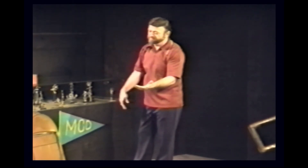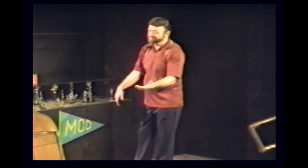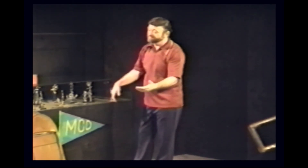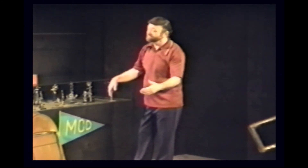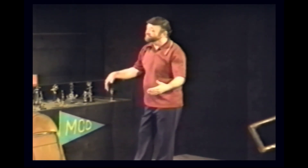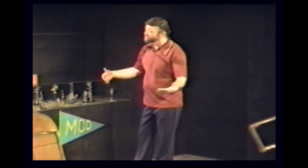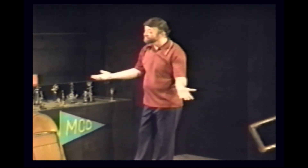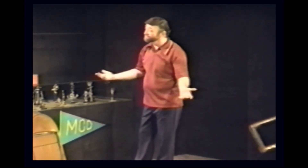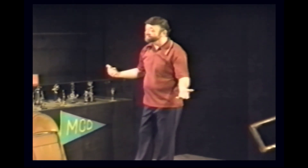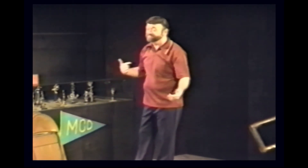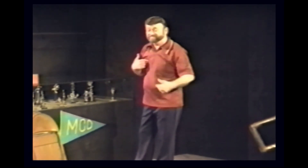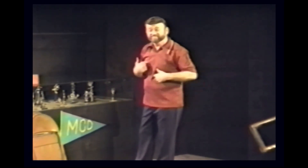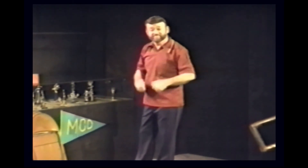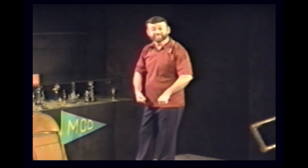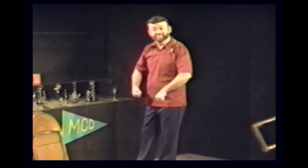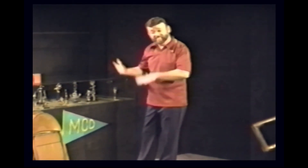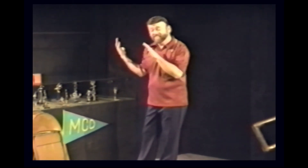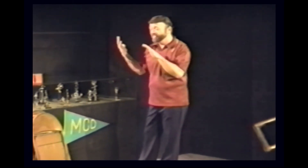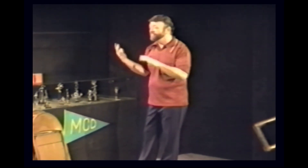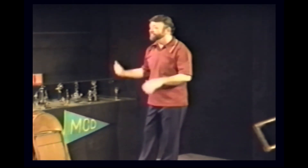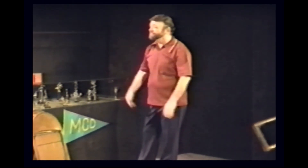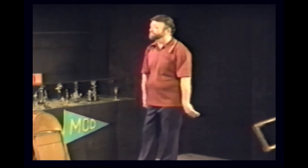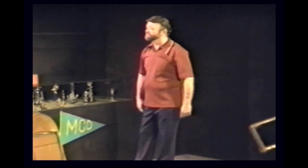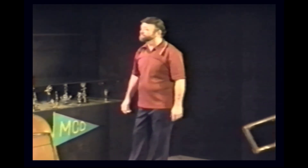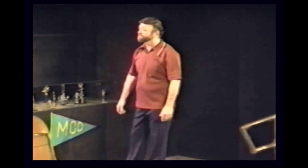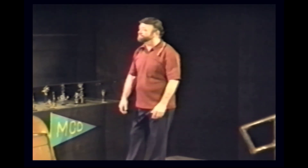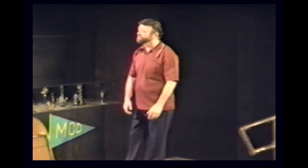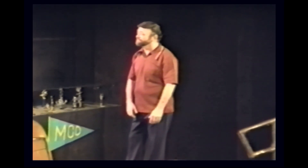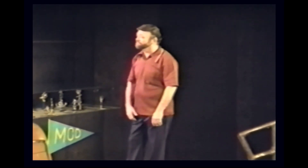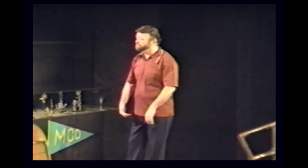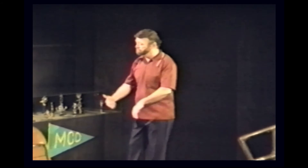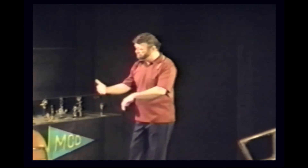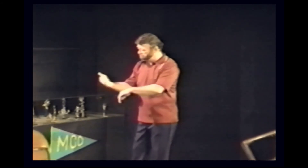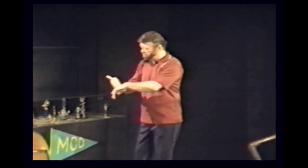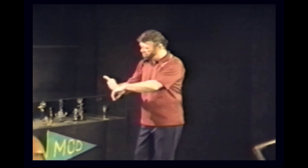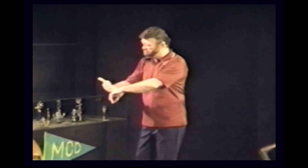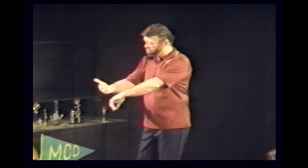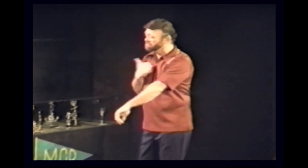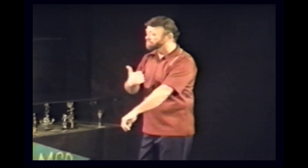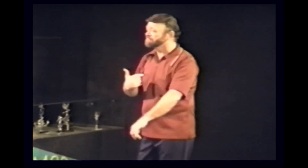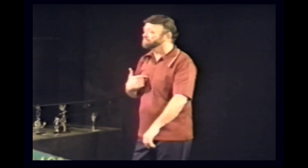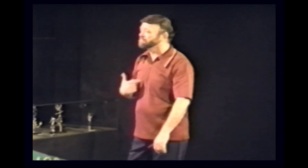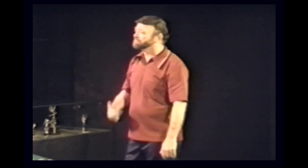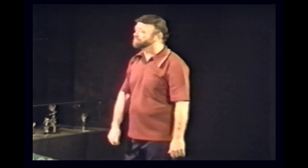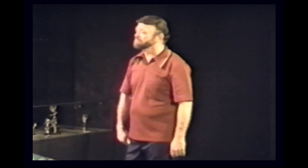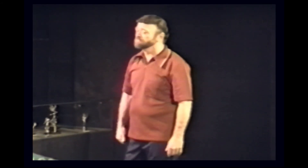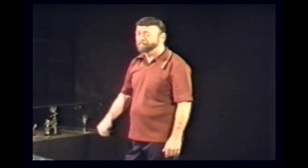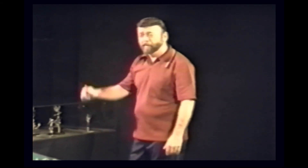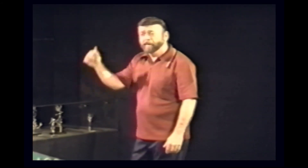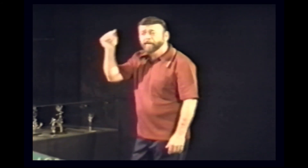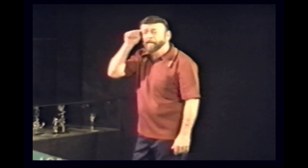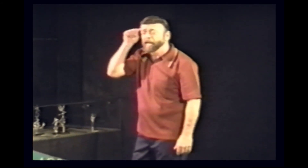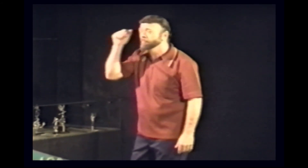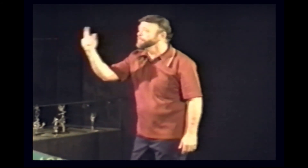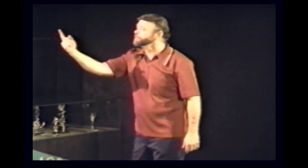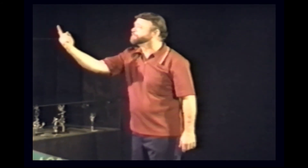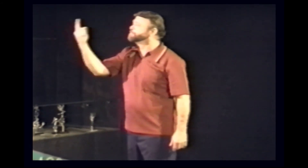He says, look. I understand. There's all these debts. I understand that I took money.